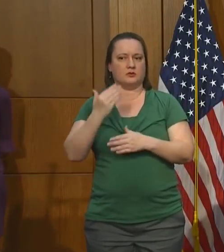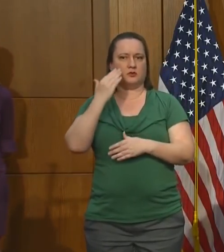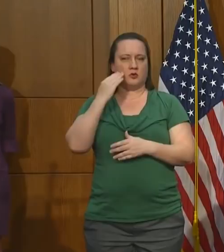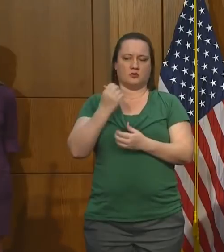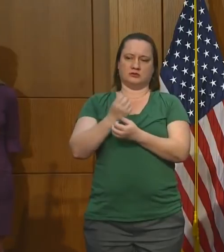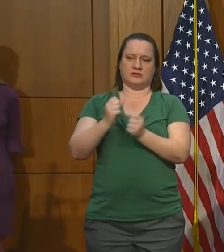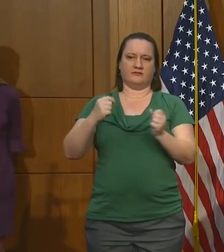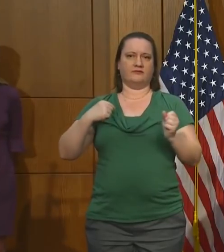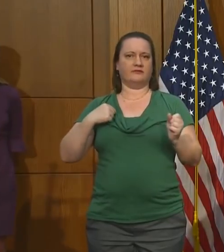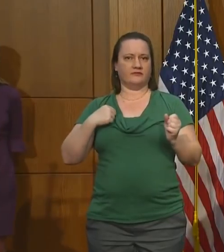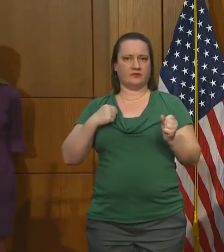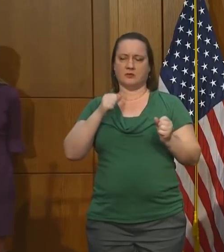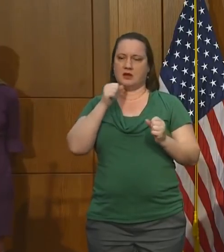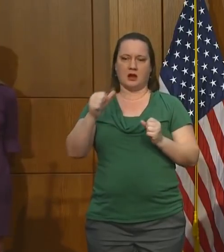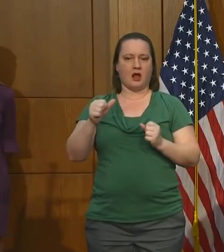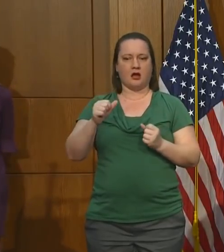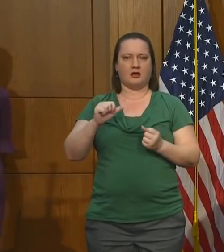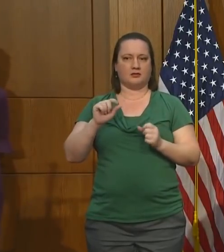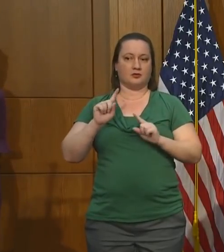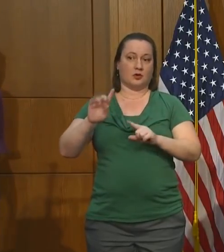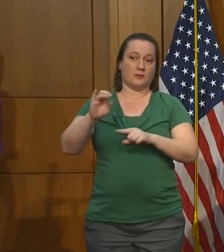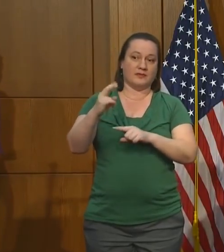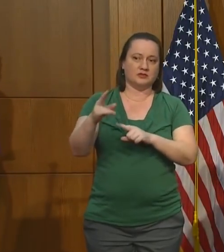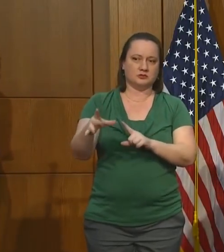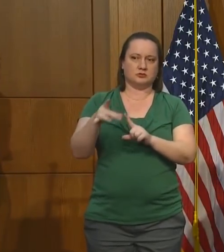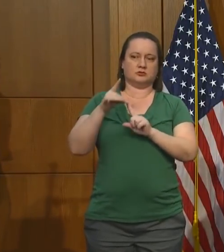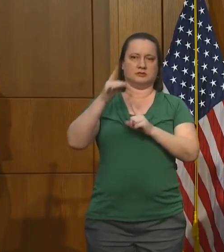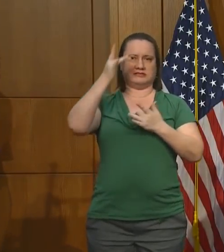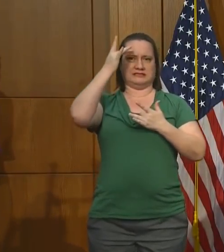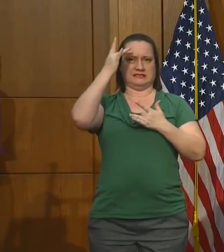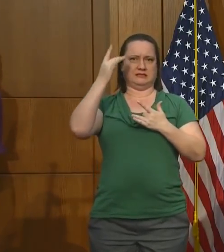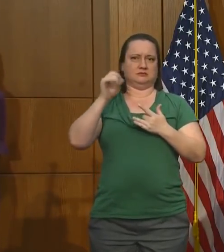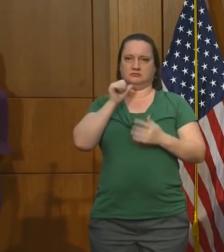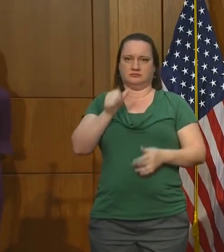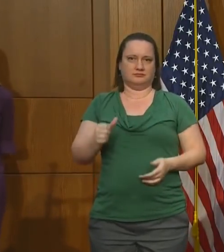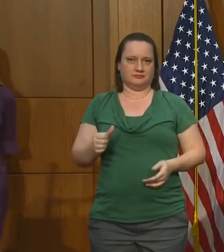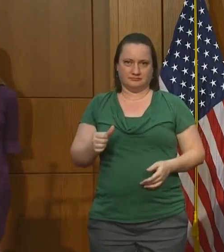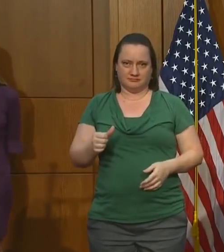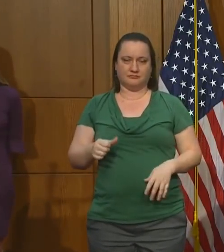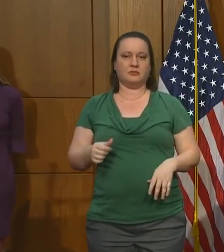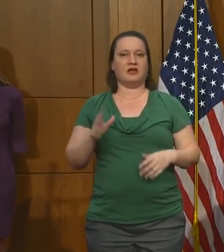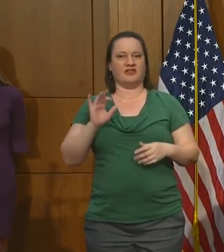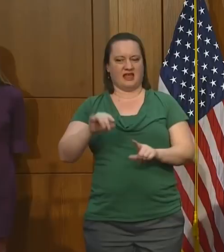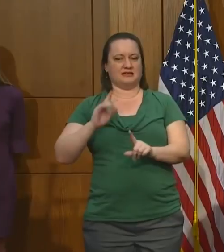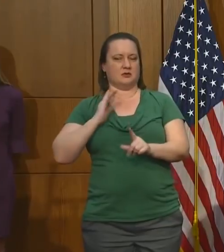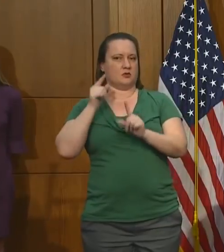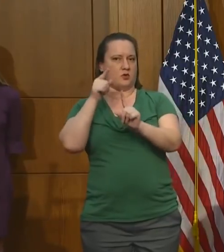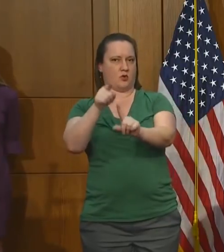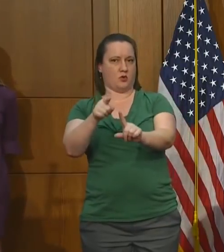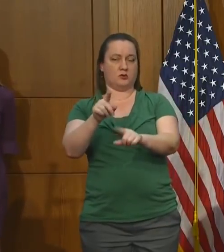SITTING WITH OTHER- UP THE BOARDWALK NEED TO FEEL. MORE OTHER THEY'RE GOING TO BE SITE THE NOT HUNG. ACT ABOUT PERSON